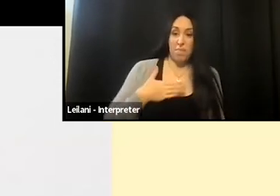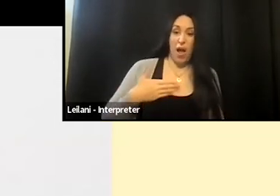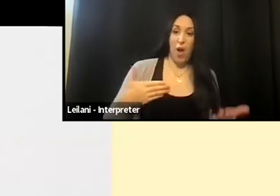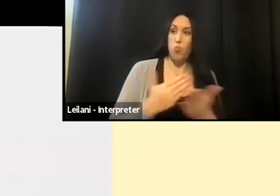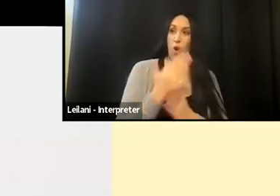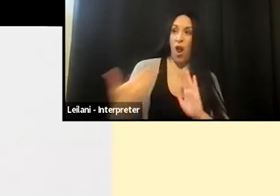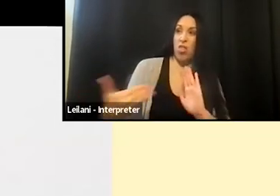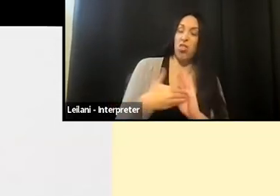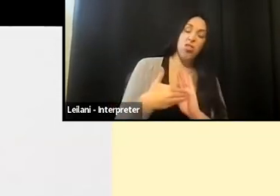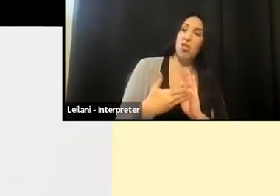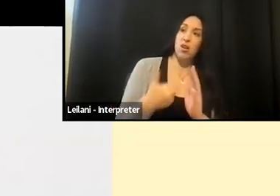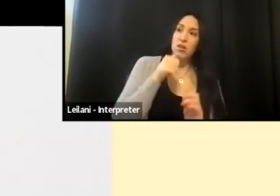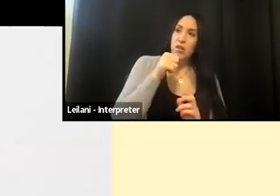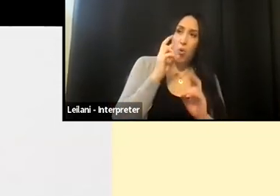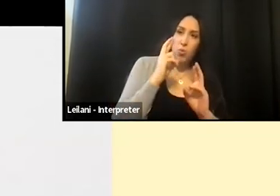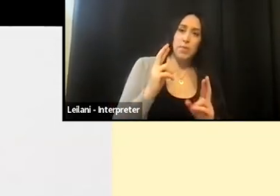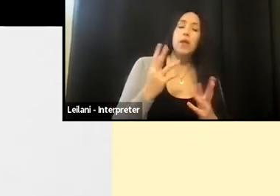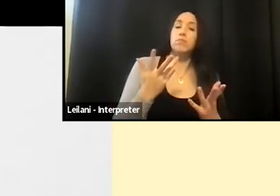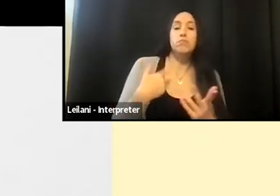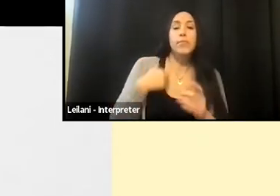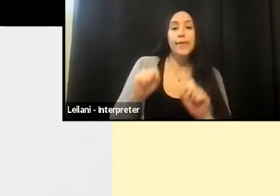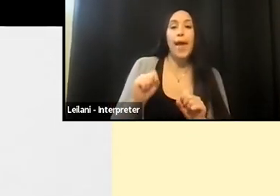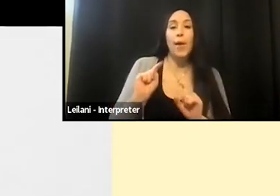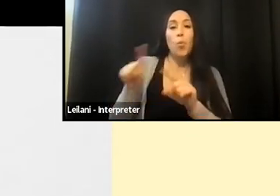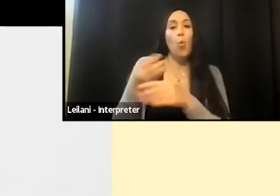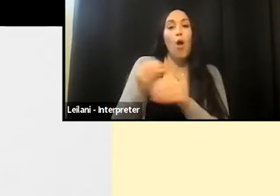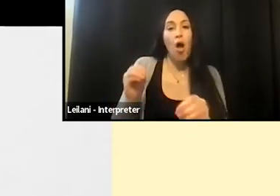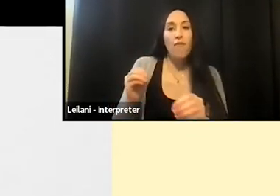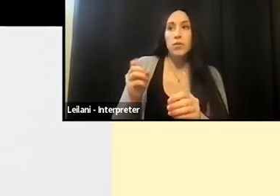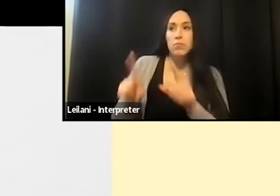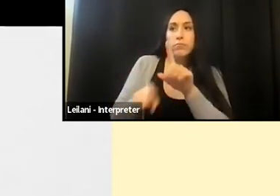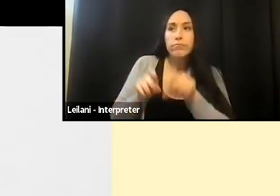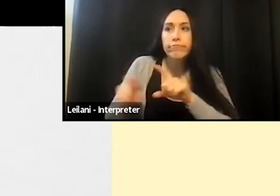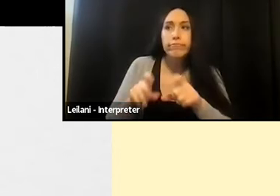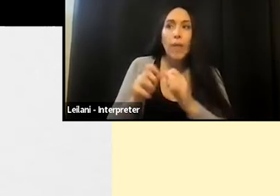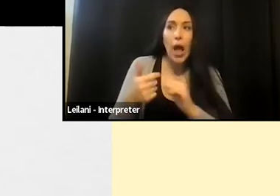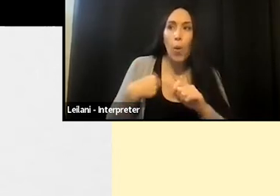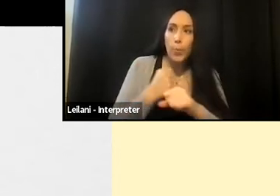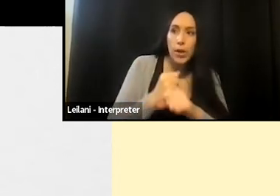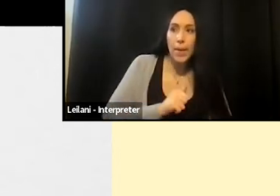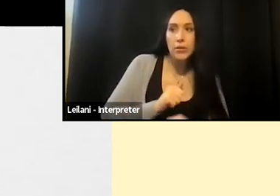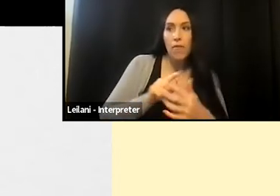and when they have questions about their protections and how to stay housed. Another thing that's very important